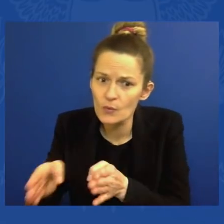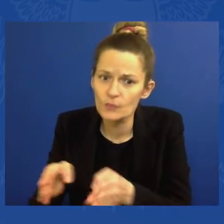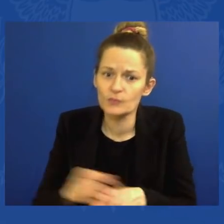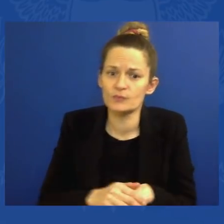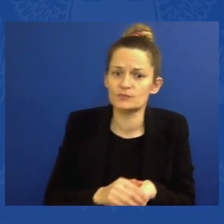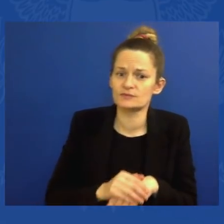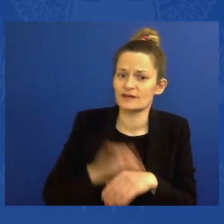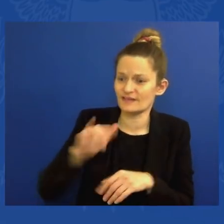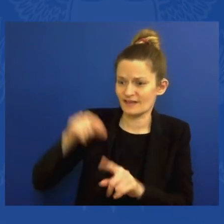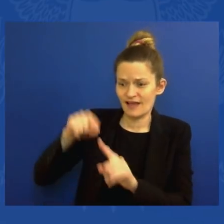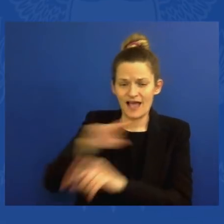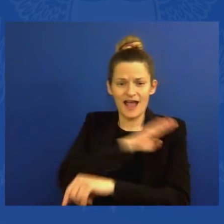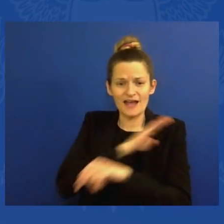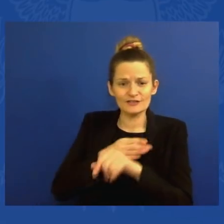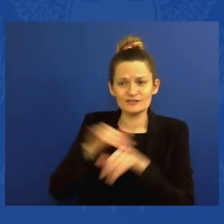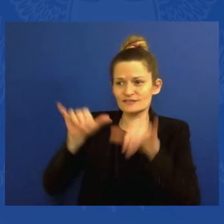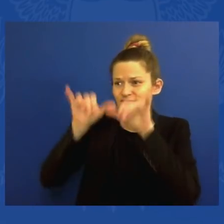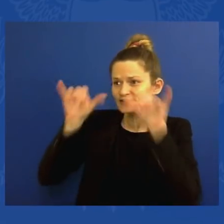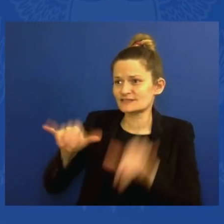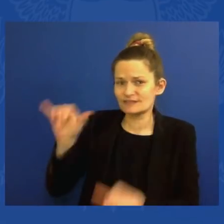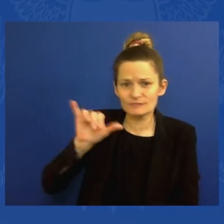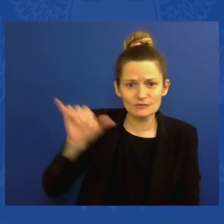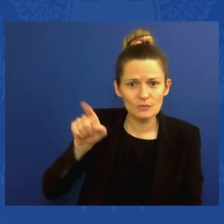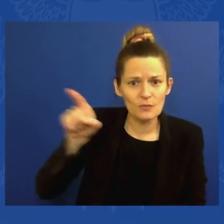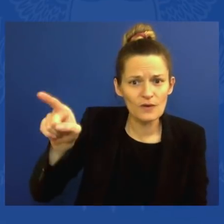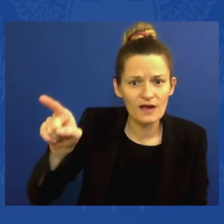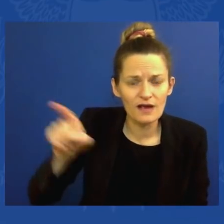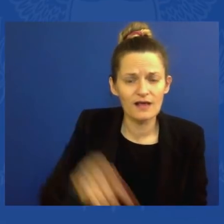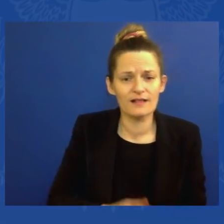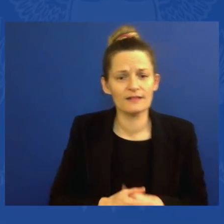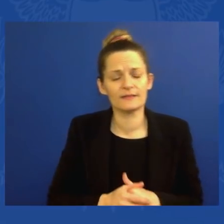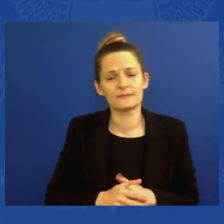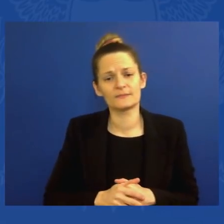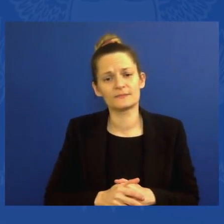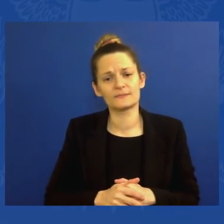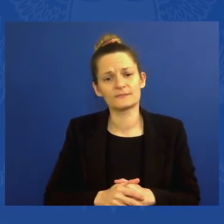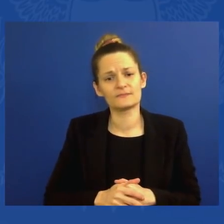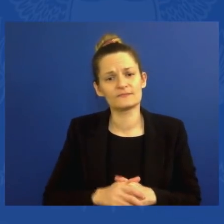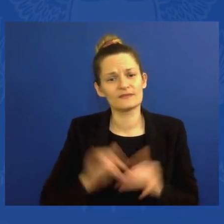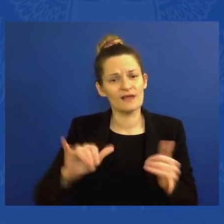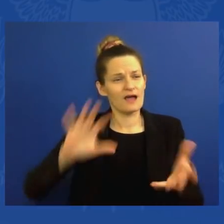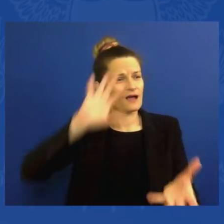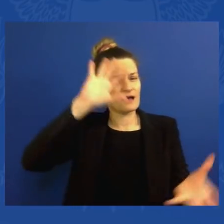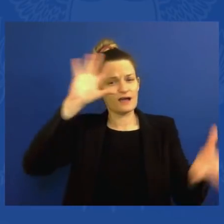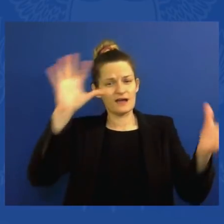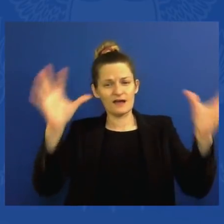And it's all going to be done here at home. Today's announcement proves an action